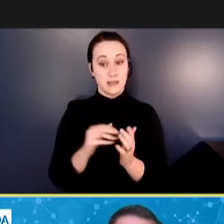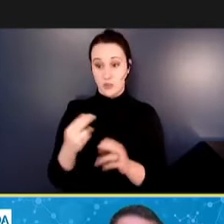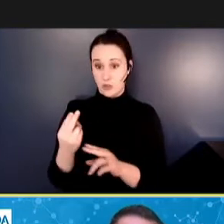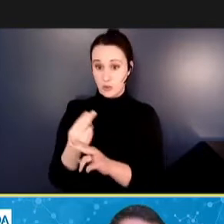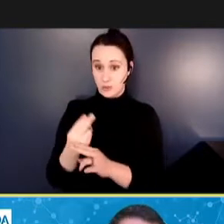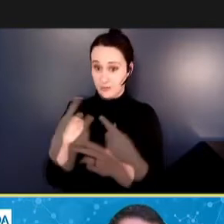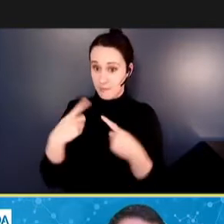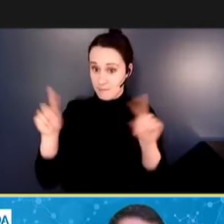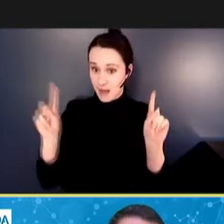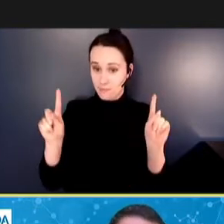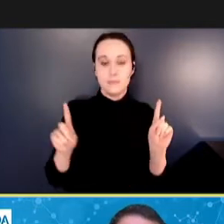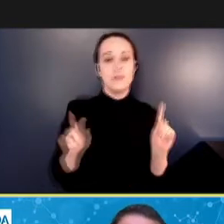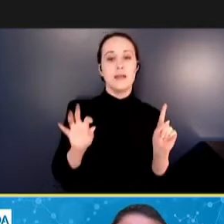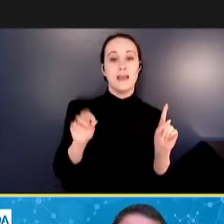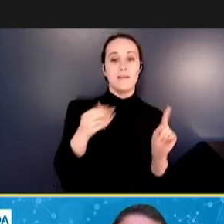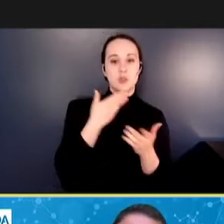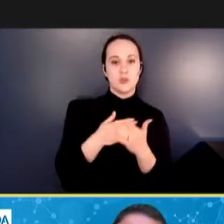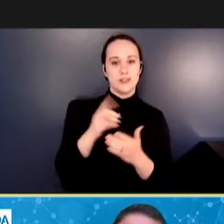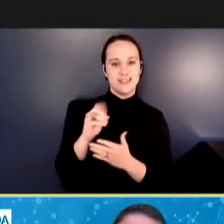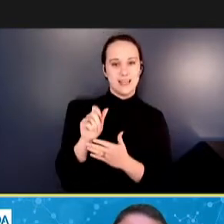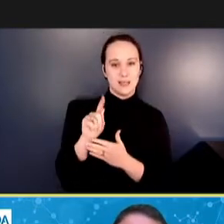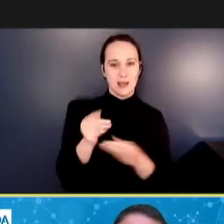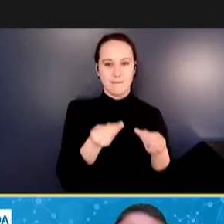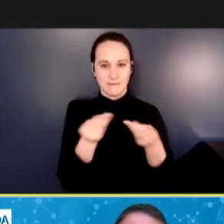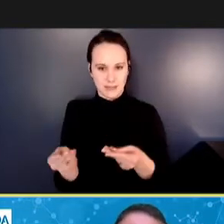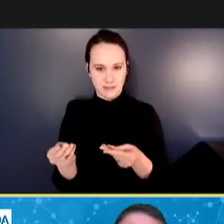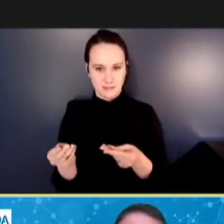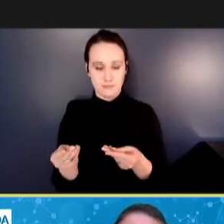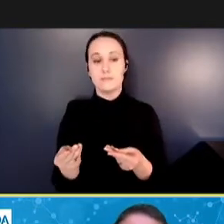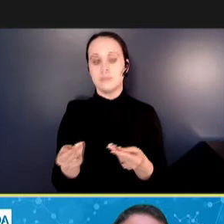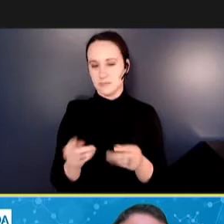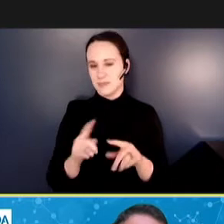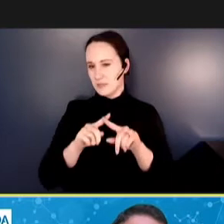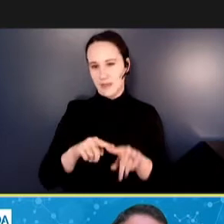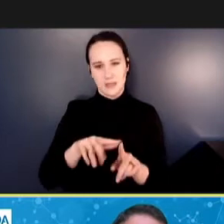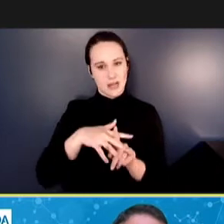is especially important for certain contexts of use, where we need to understand the data